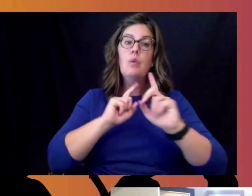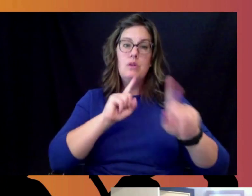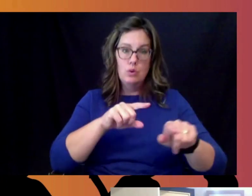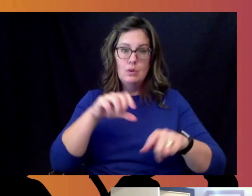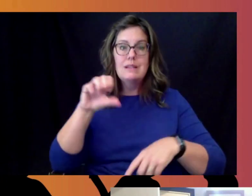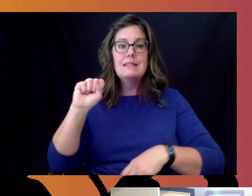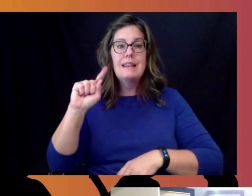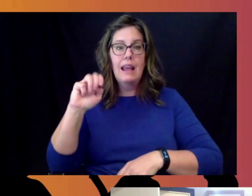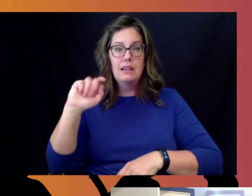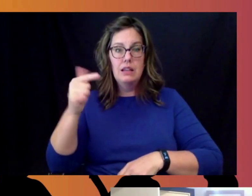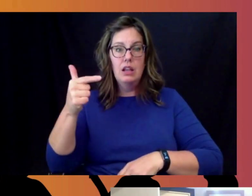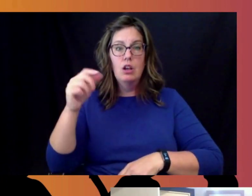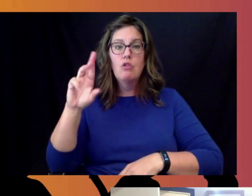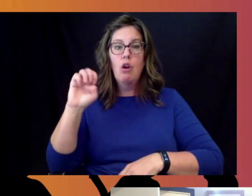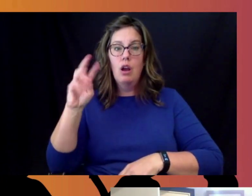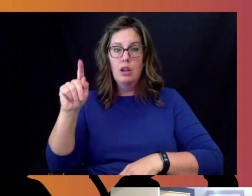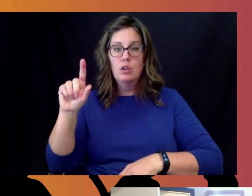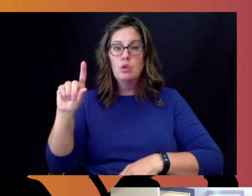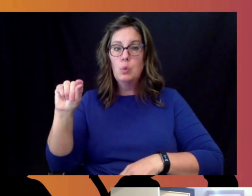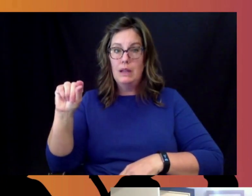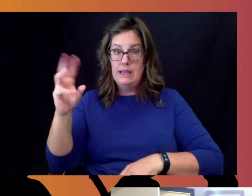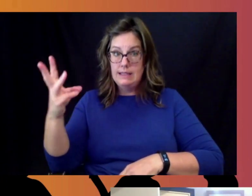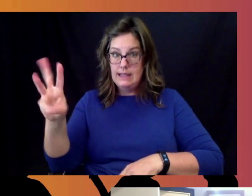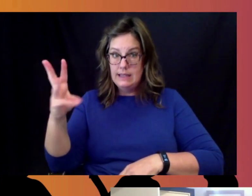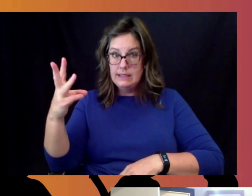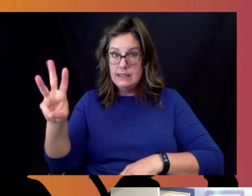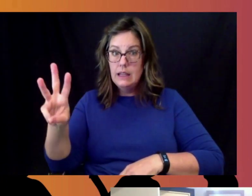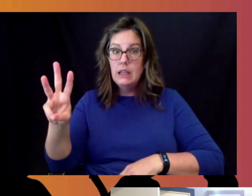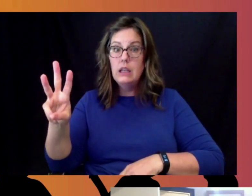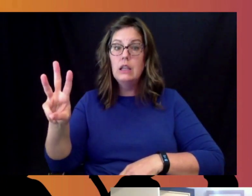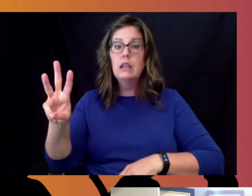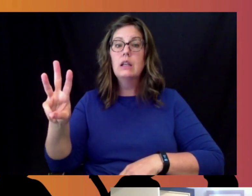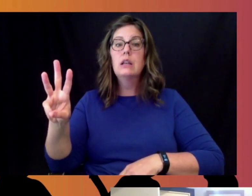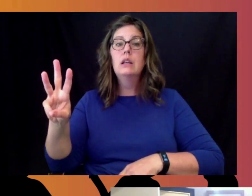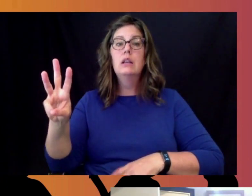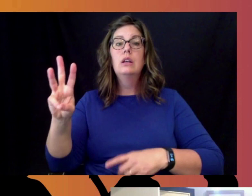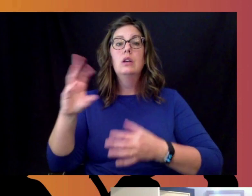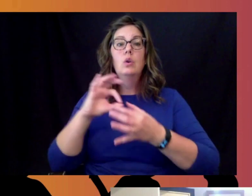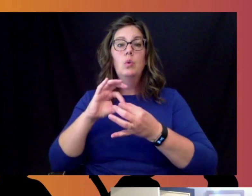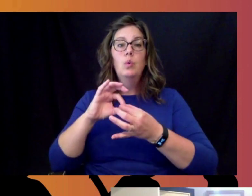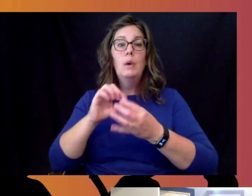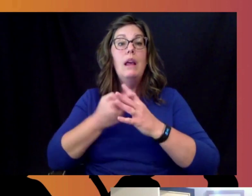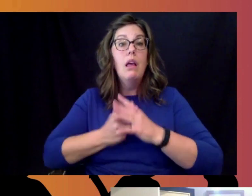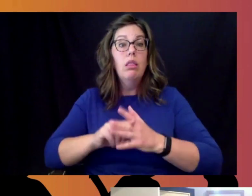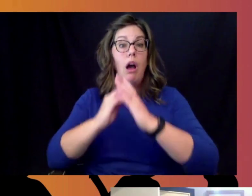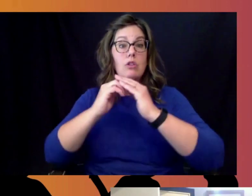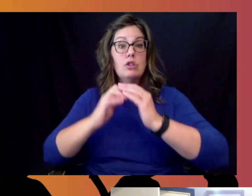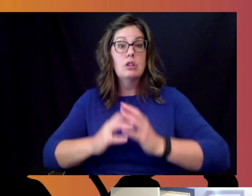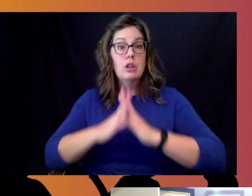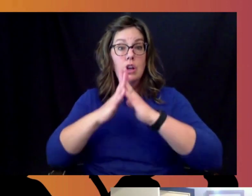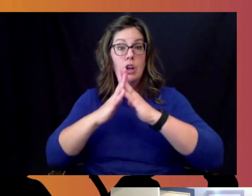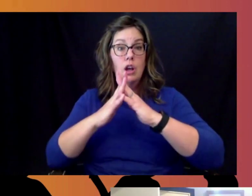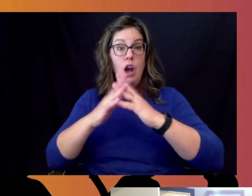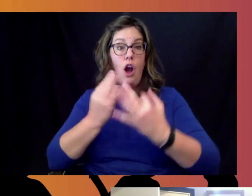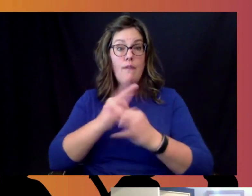2016. we launched our freedom school in 2017 so that our black babies had a place to go where